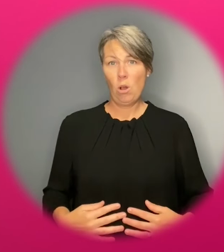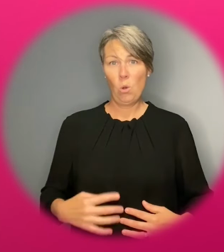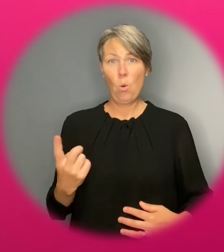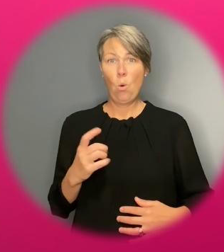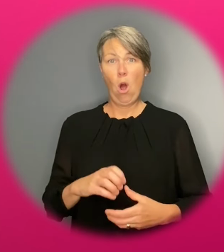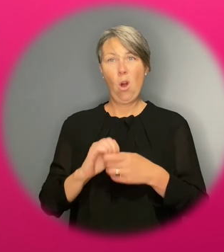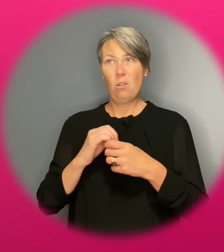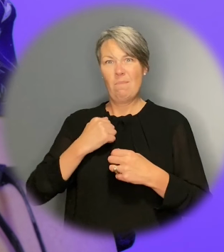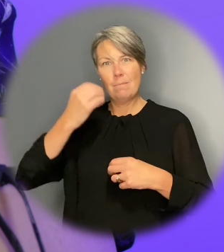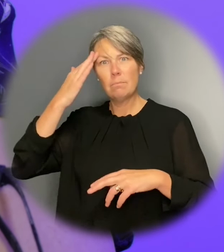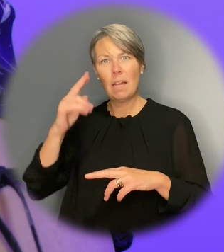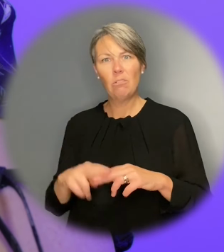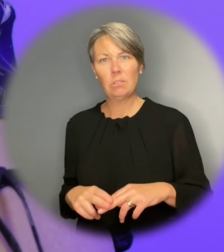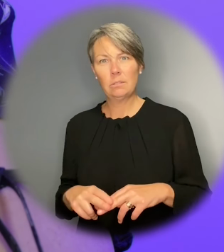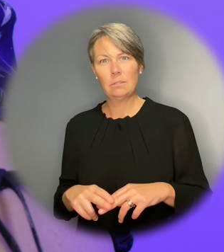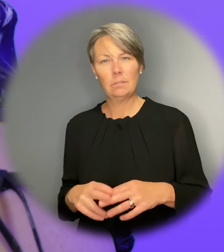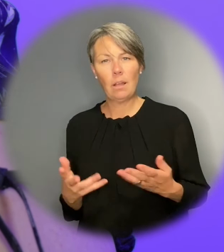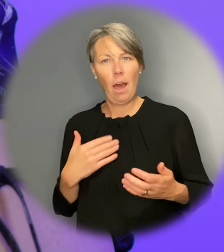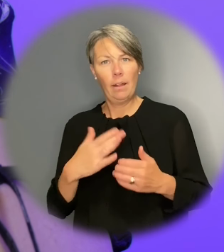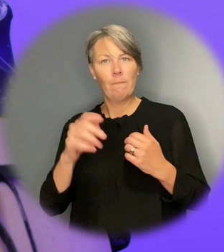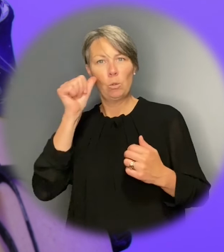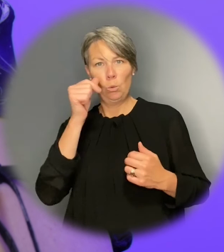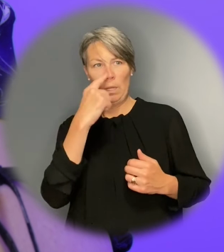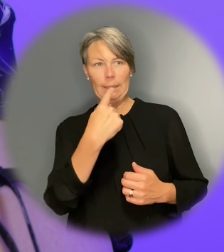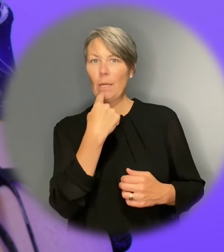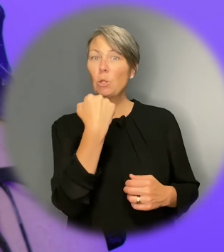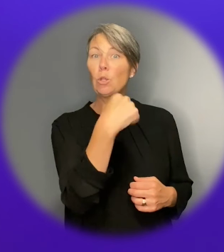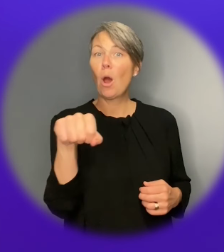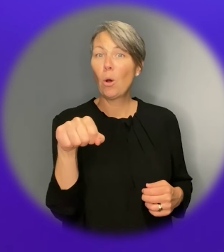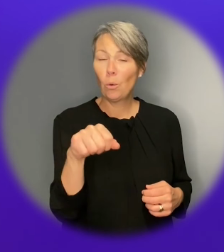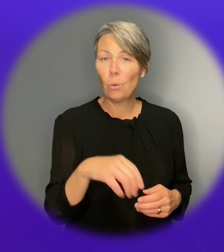the right to say no. While we talk about consent a lot in in in terms of like sex and